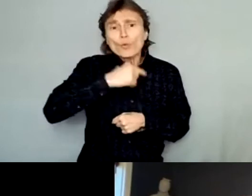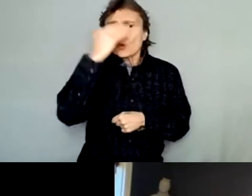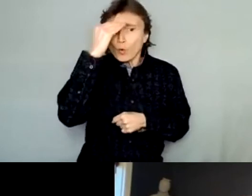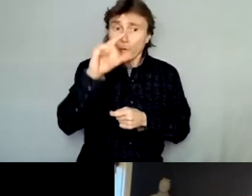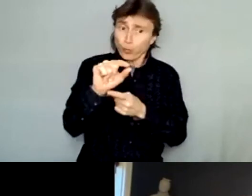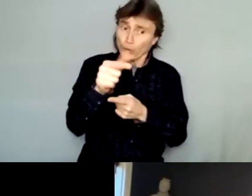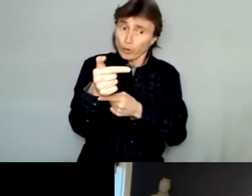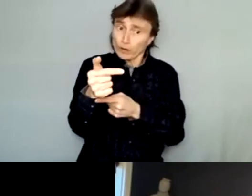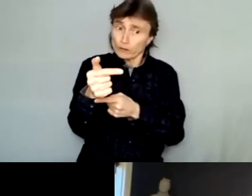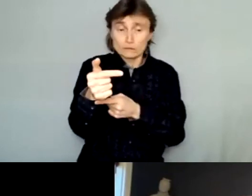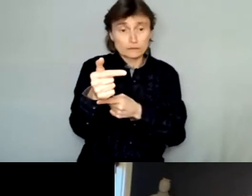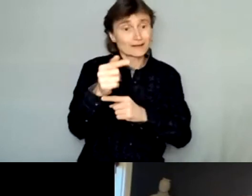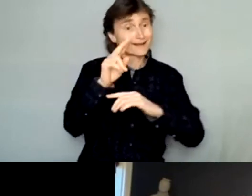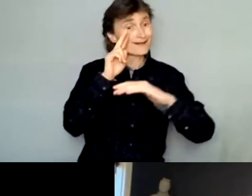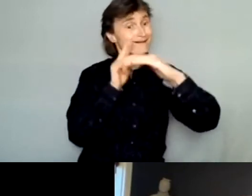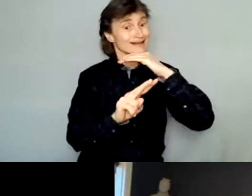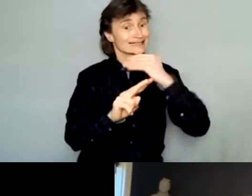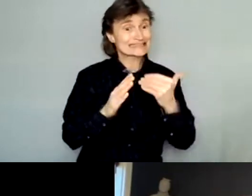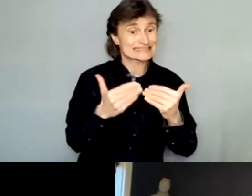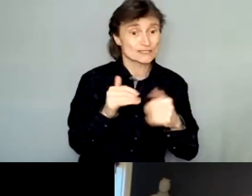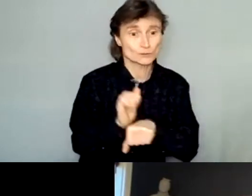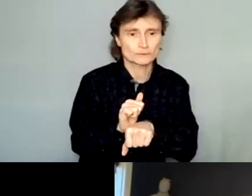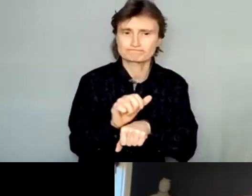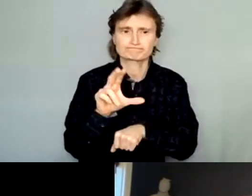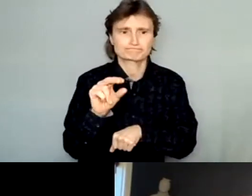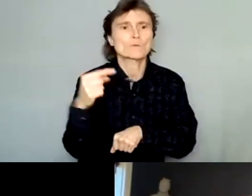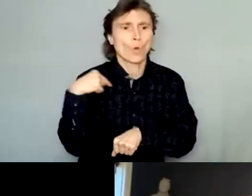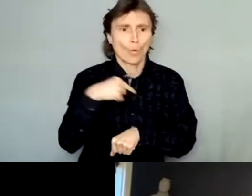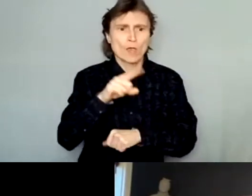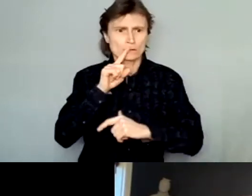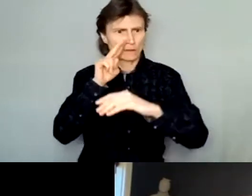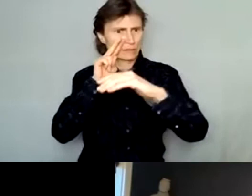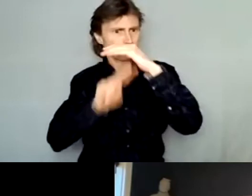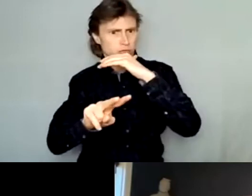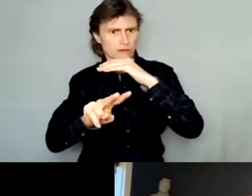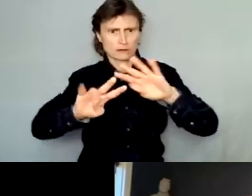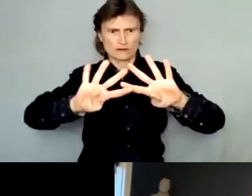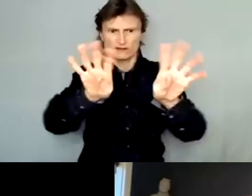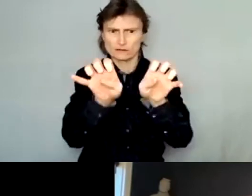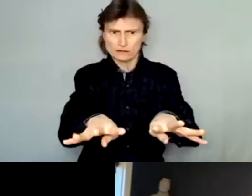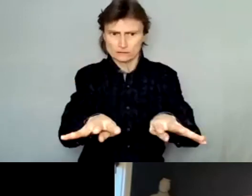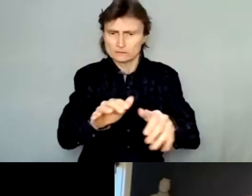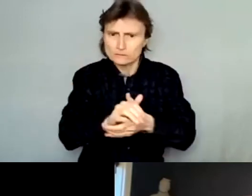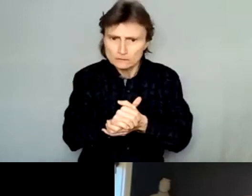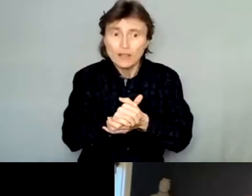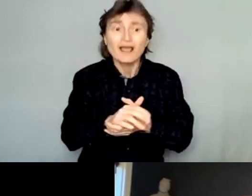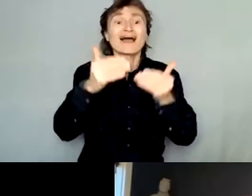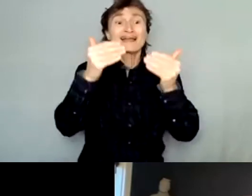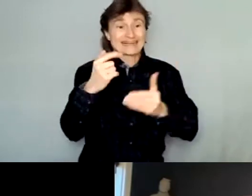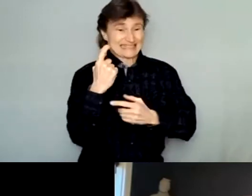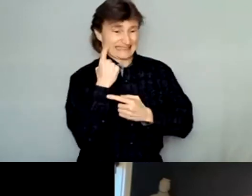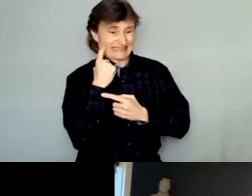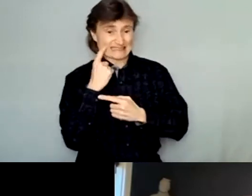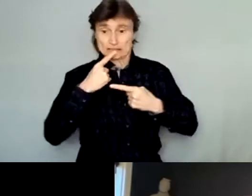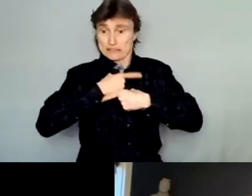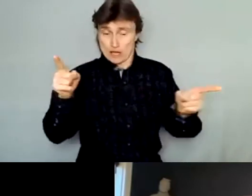I was at an event earlier today, we announced that the 2022 edition of Chinook Blast will